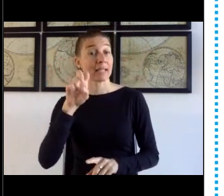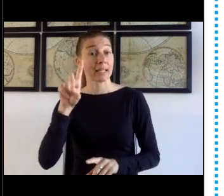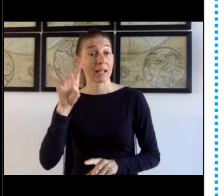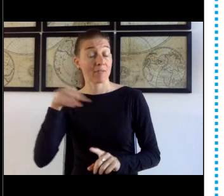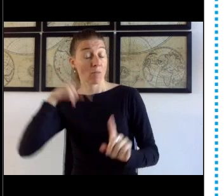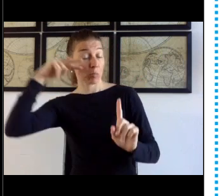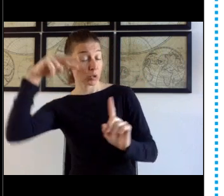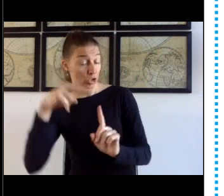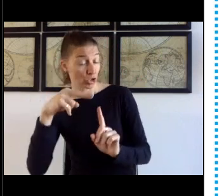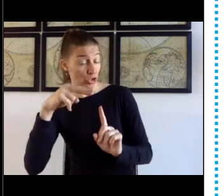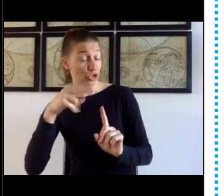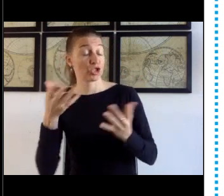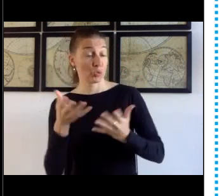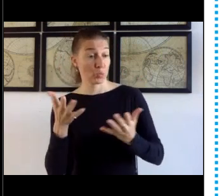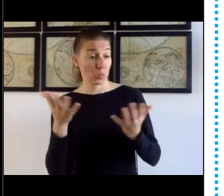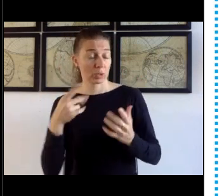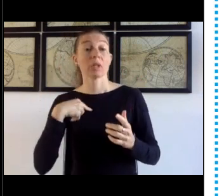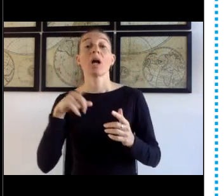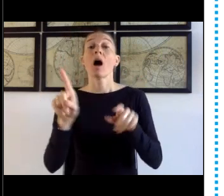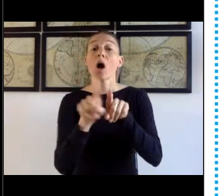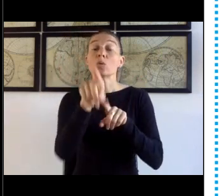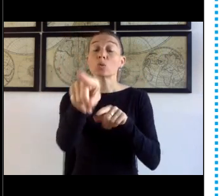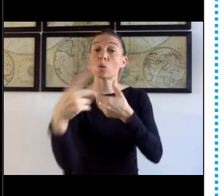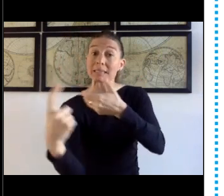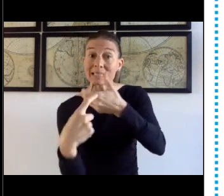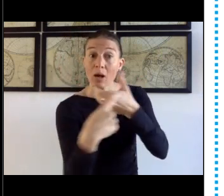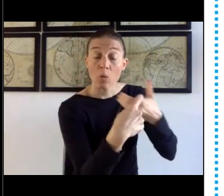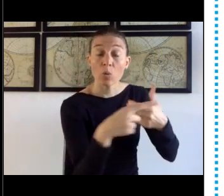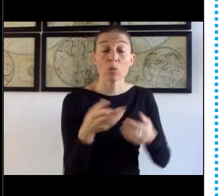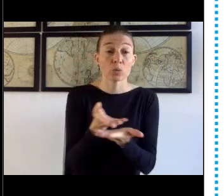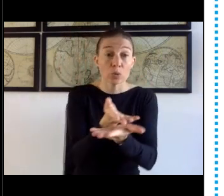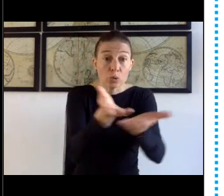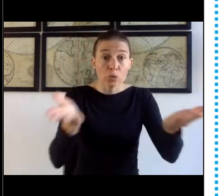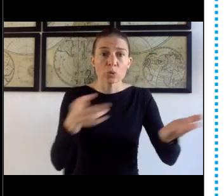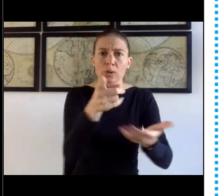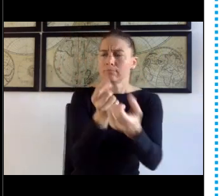as EDF members can get involved to improve these regulations.